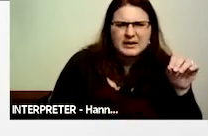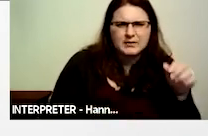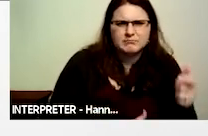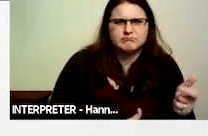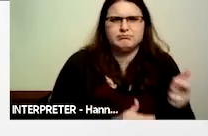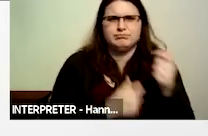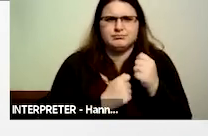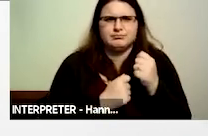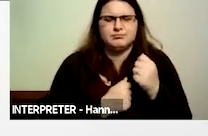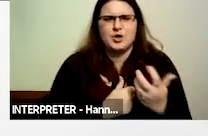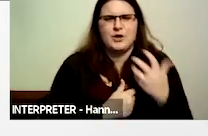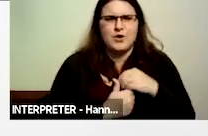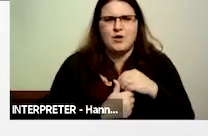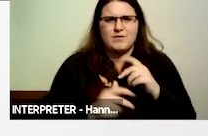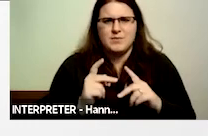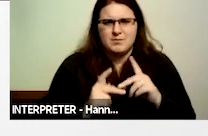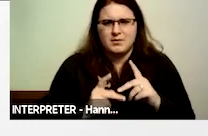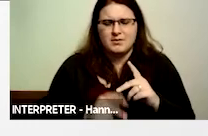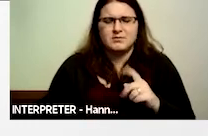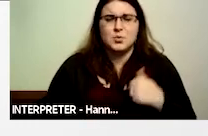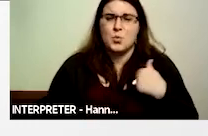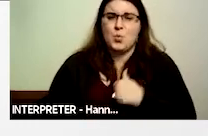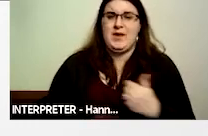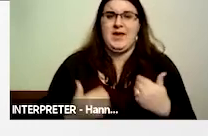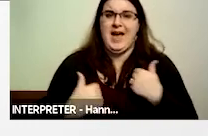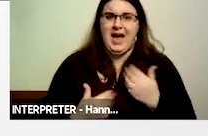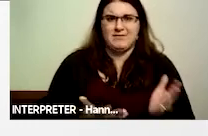you know, he does have 20 on you know the 60 and that whole mix of